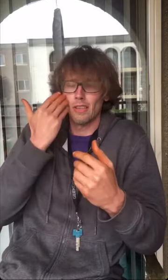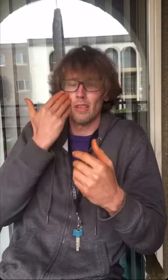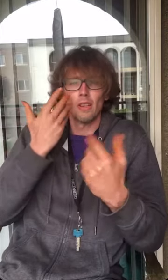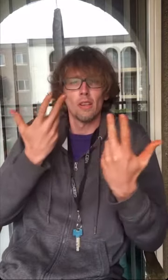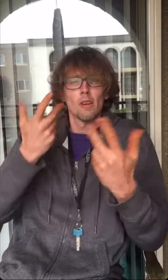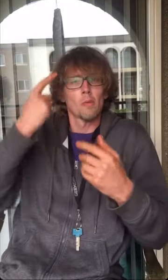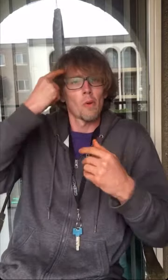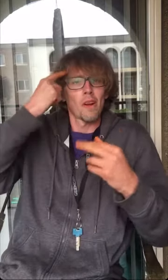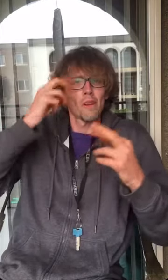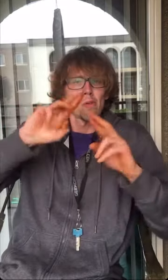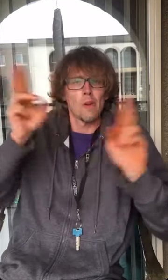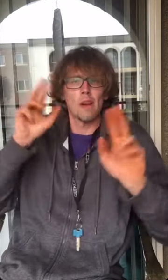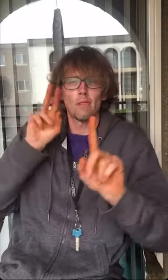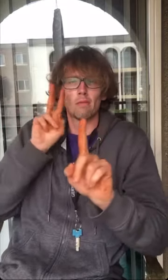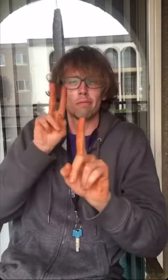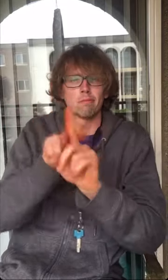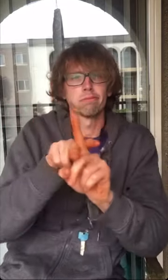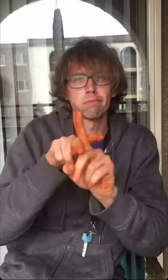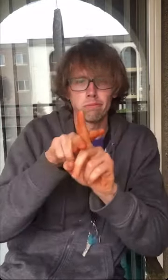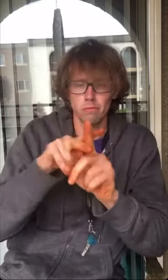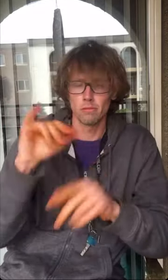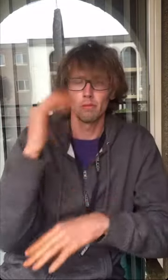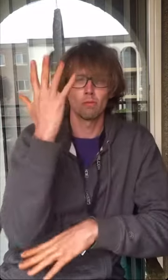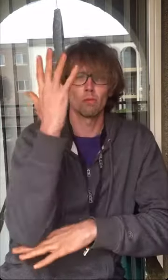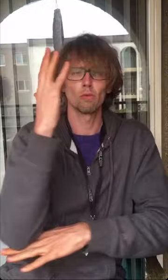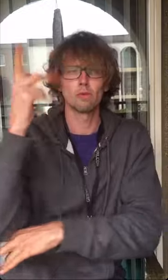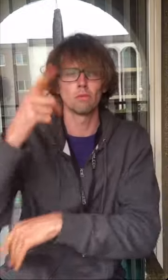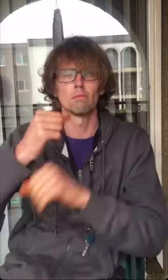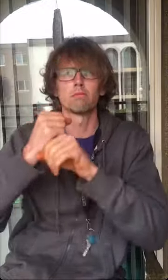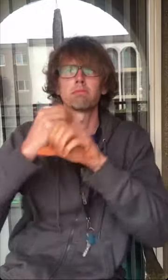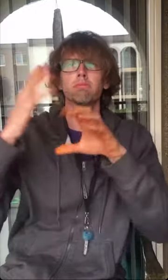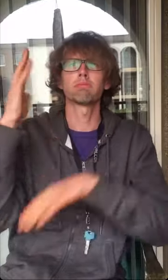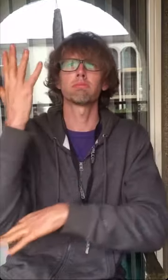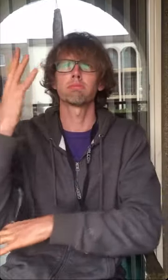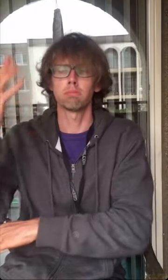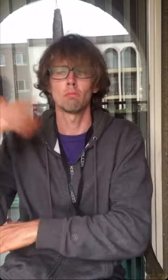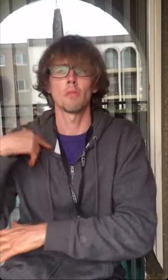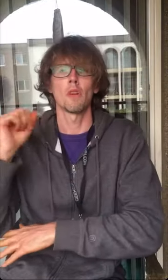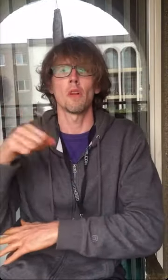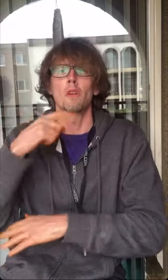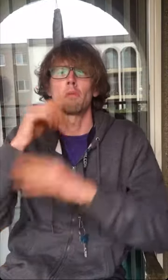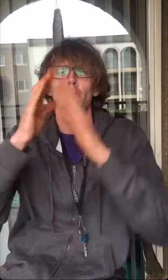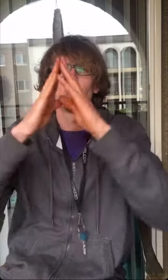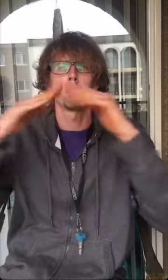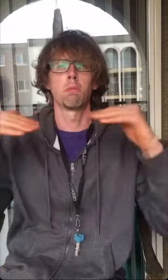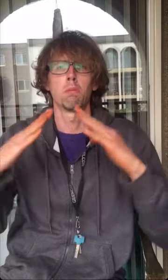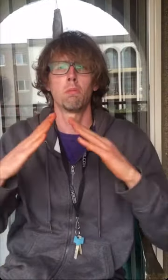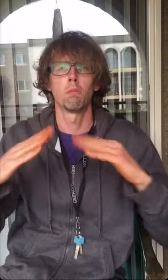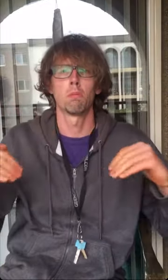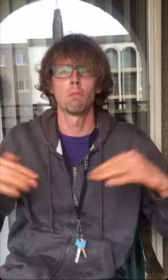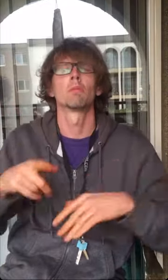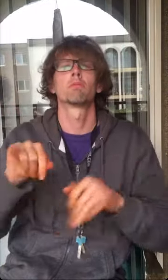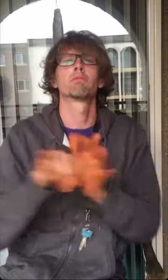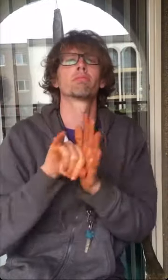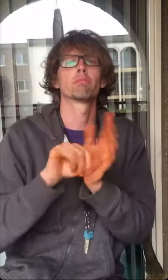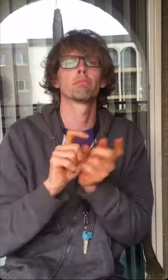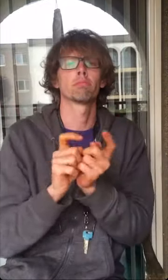The brain will make assumptions. If I signed tree, one would imagine a tree... I could add parameters to redirect one's understanding of